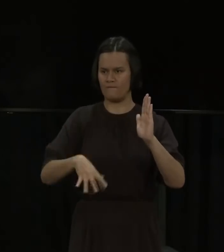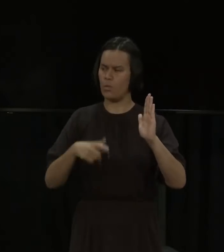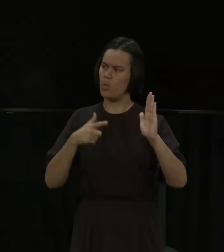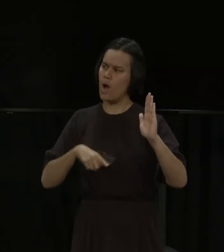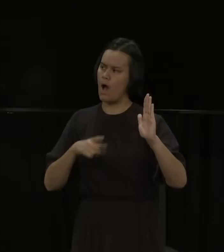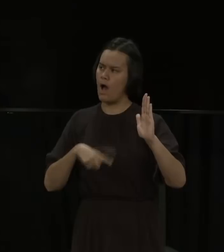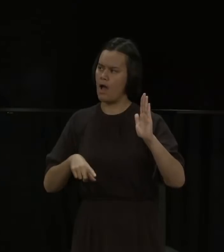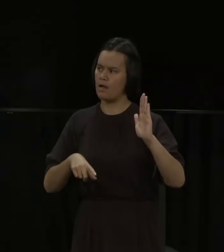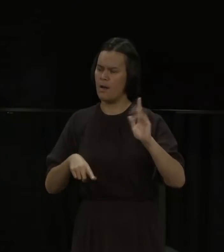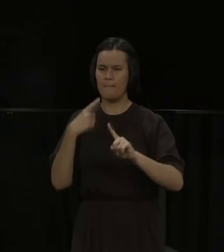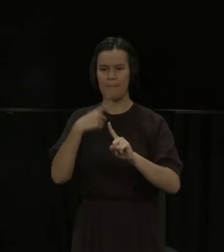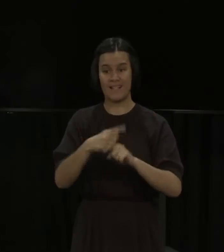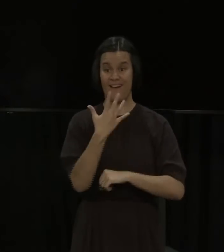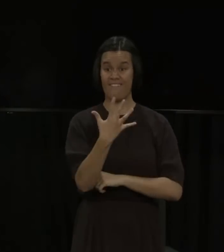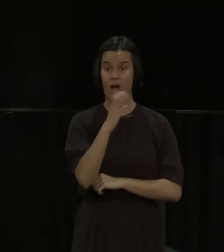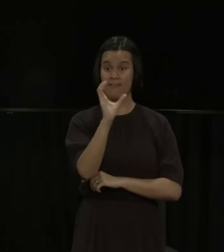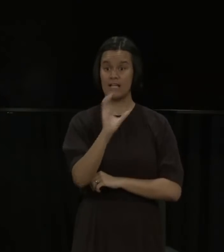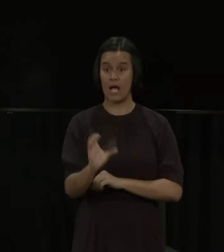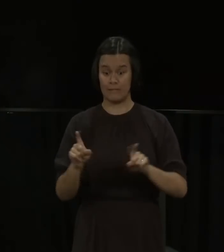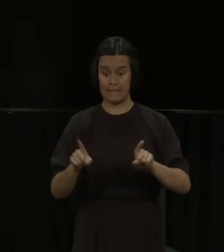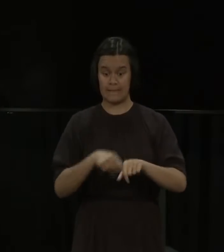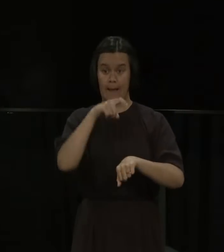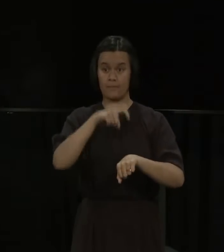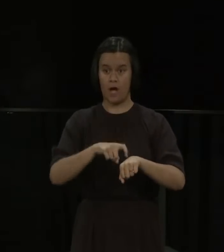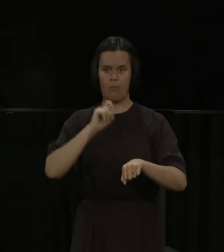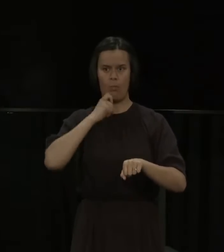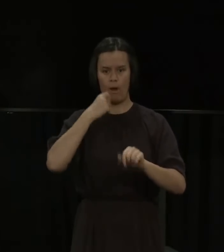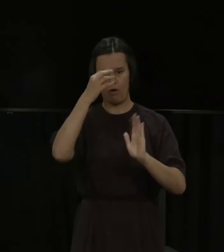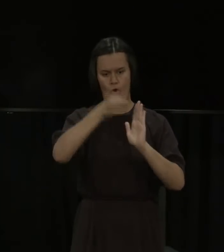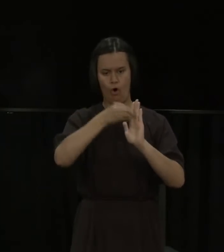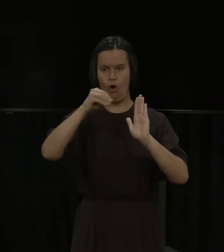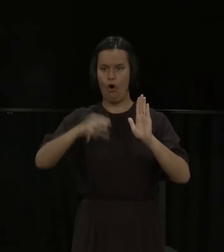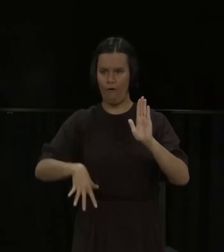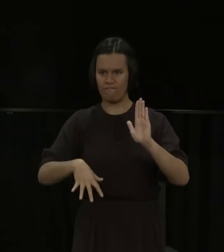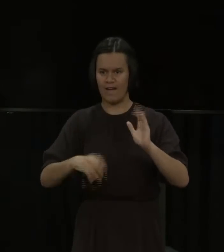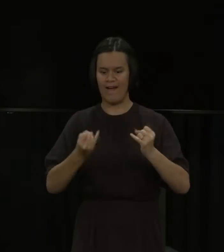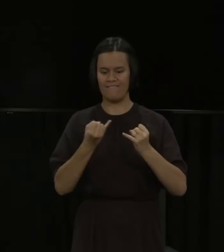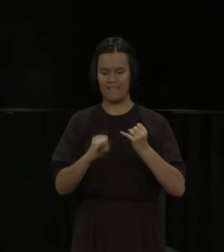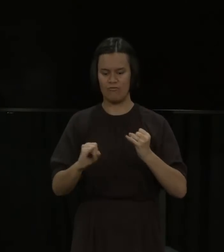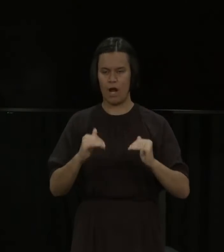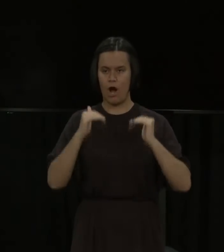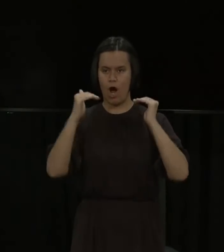and agree, ? Or four